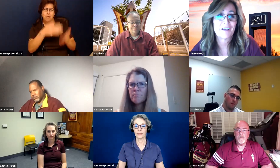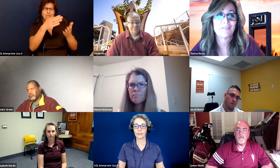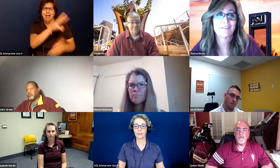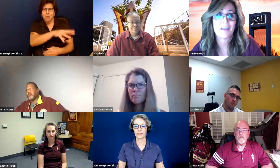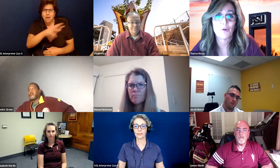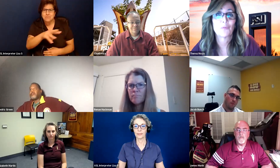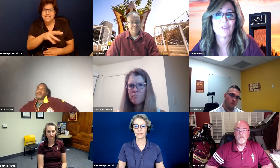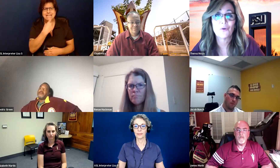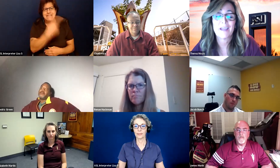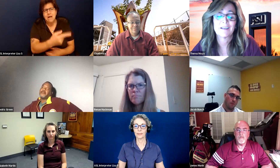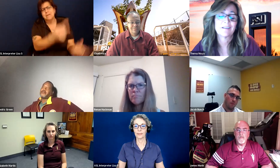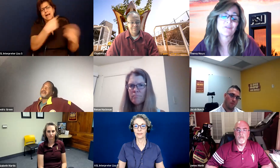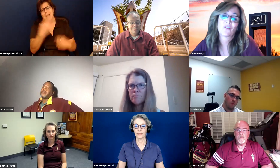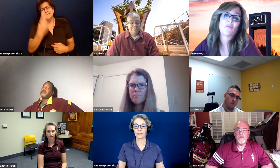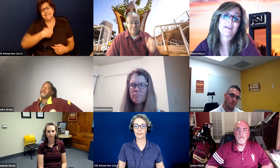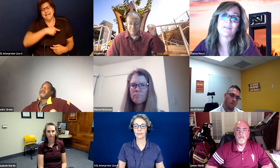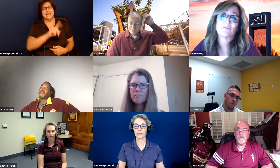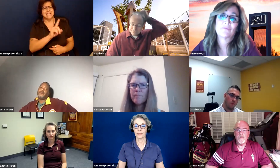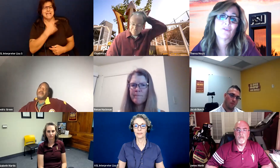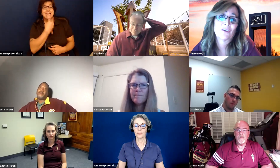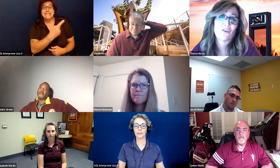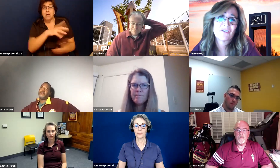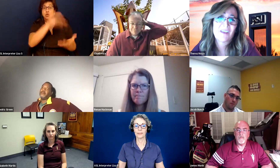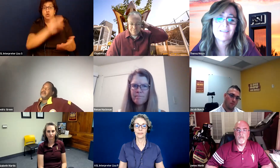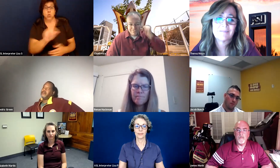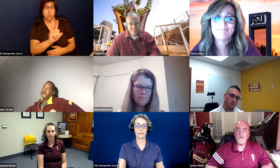Tell them where we're located. Those are all ways that you can encourage that.